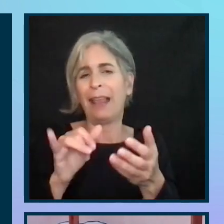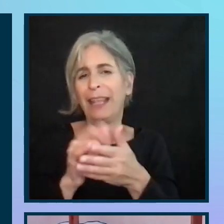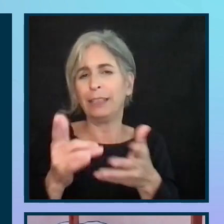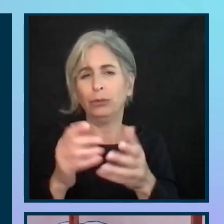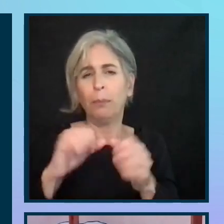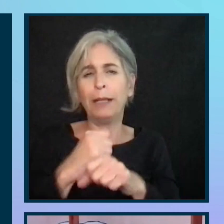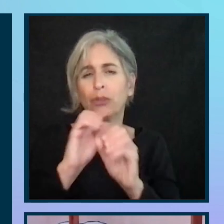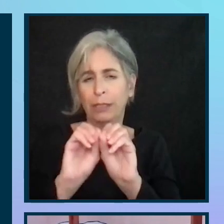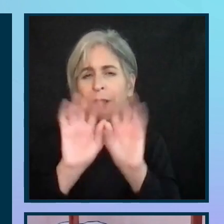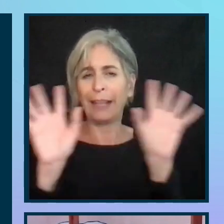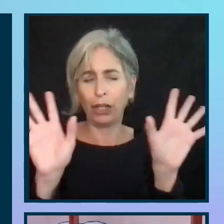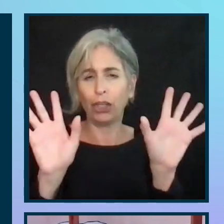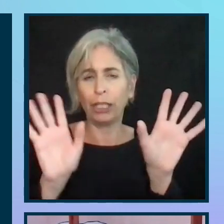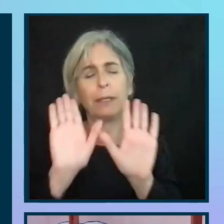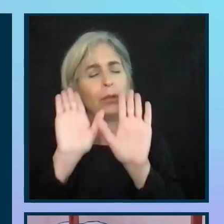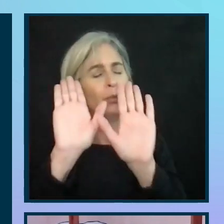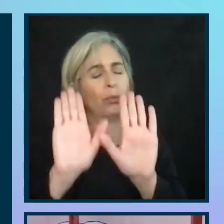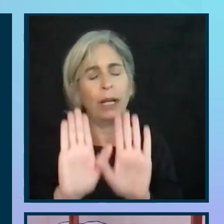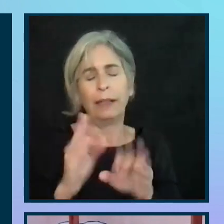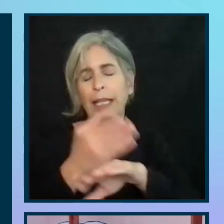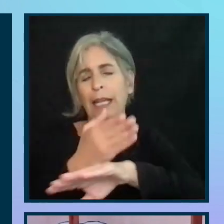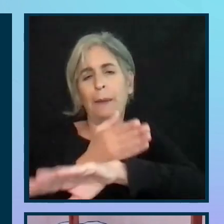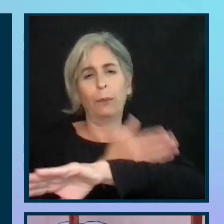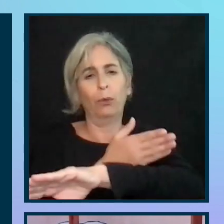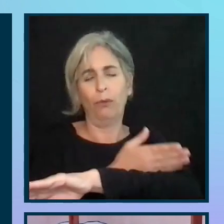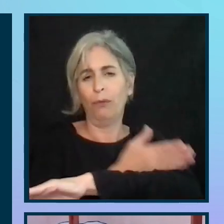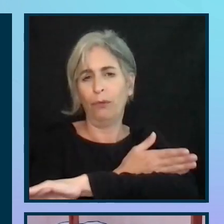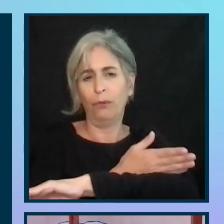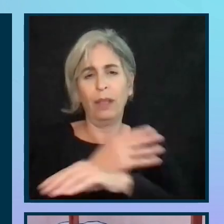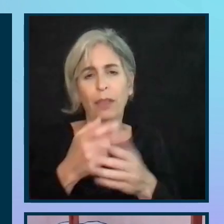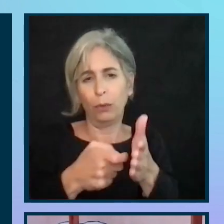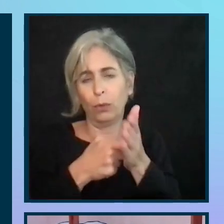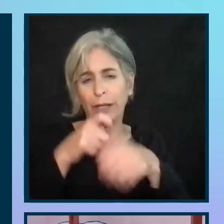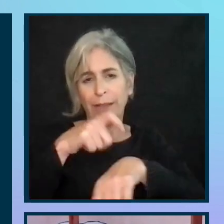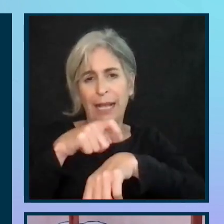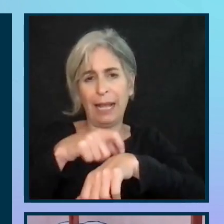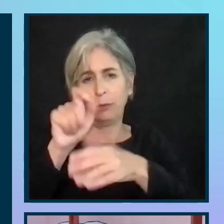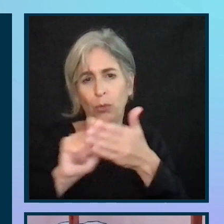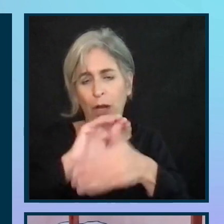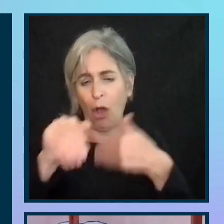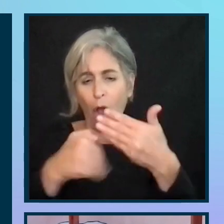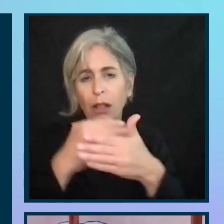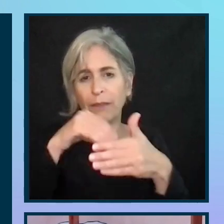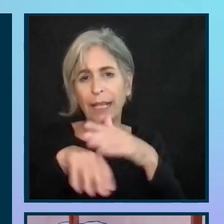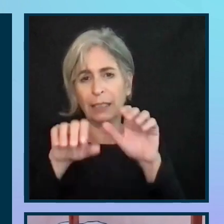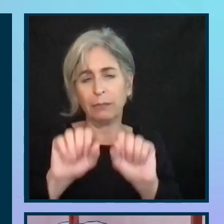and it would greatly improve the time it takes to write quality acceptance criteria